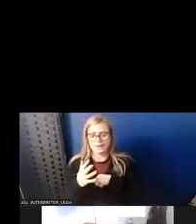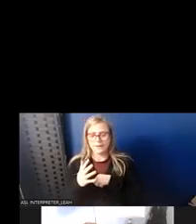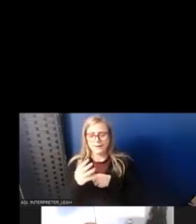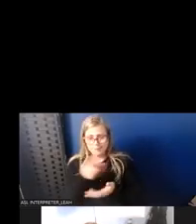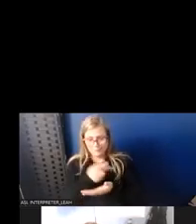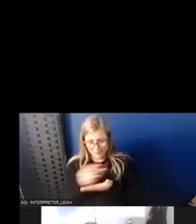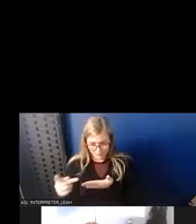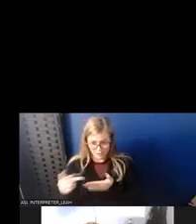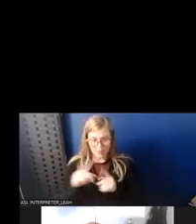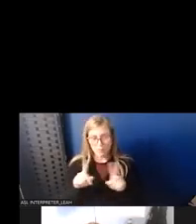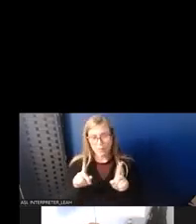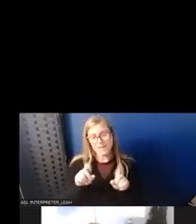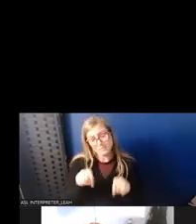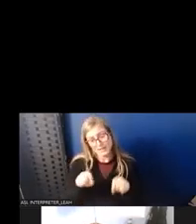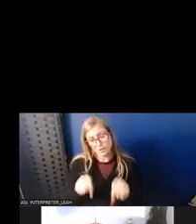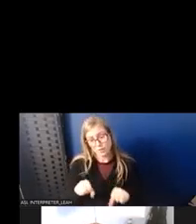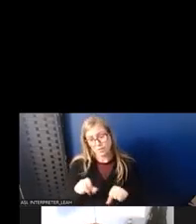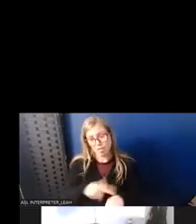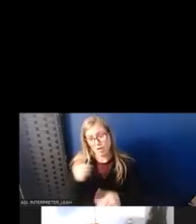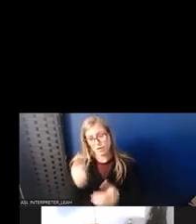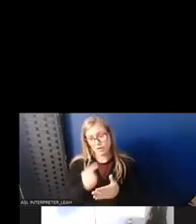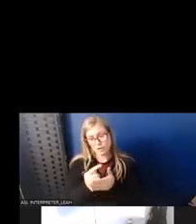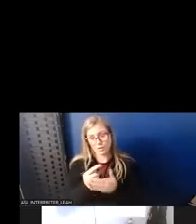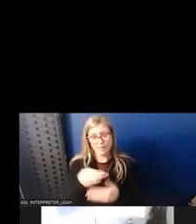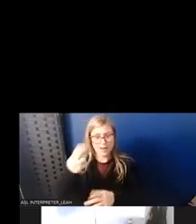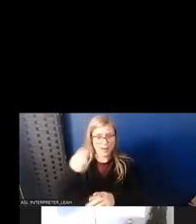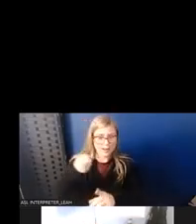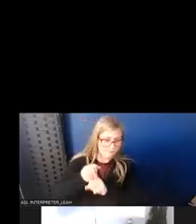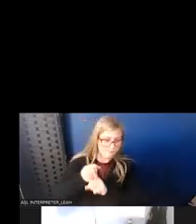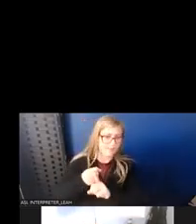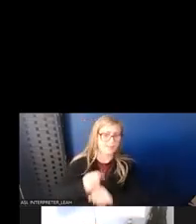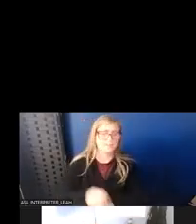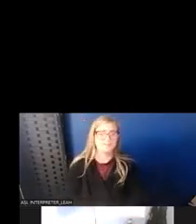this long-term high impact.